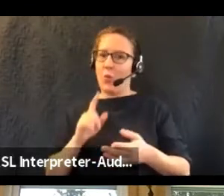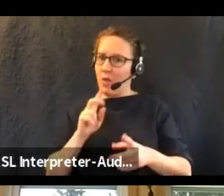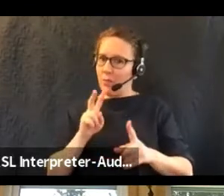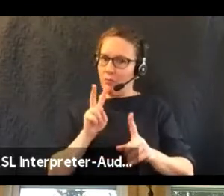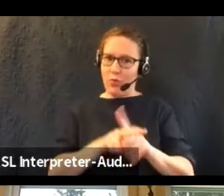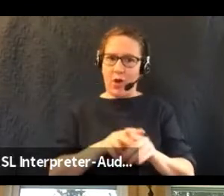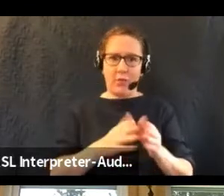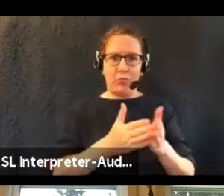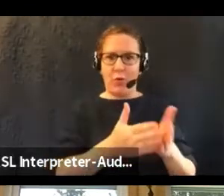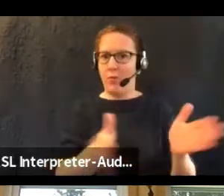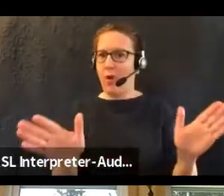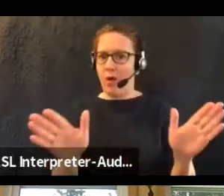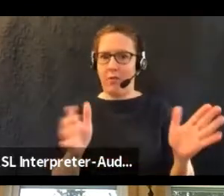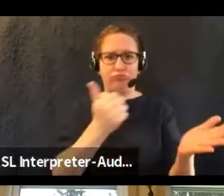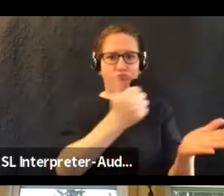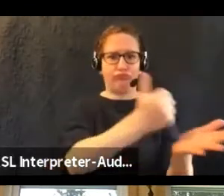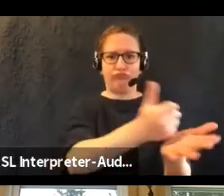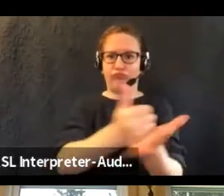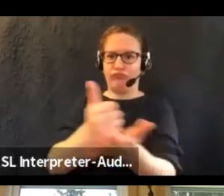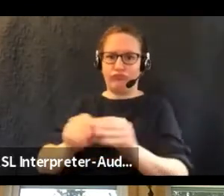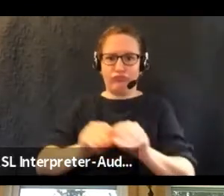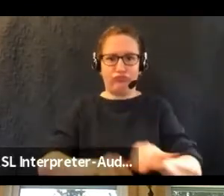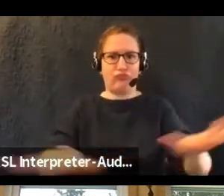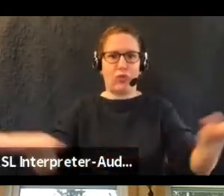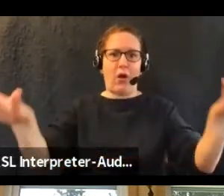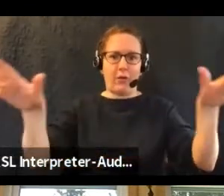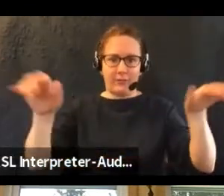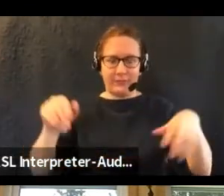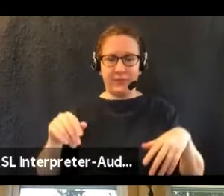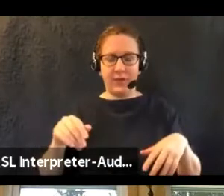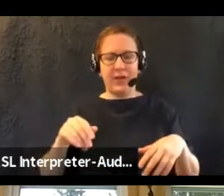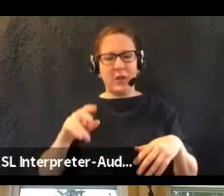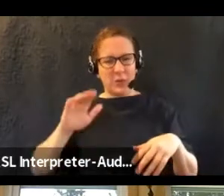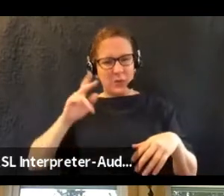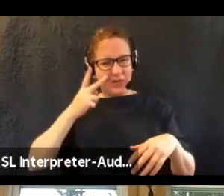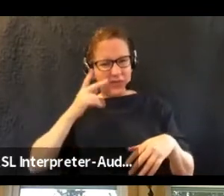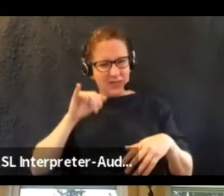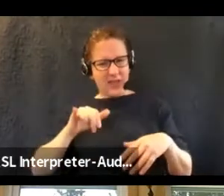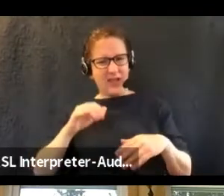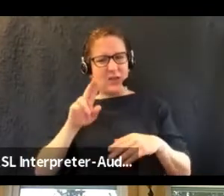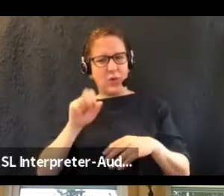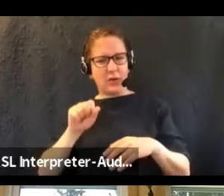We certainly have seen that in the United States in terms of building access, the opportunity